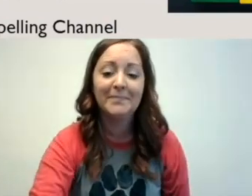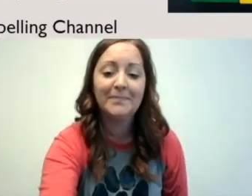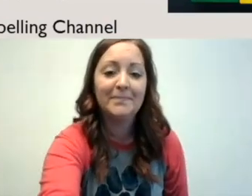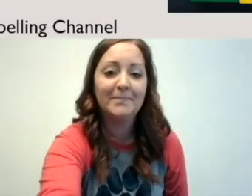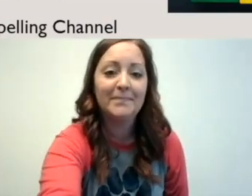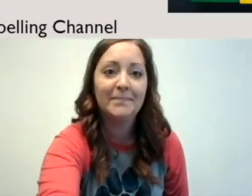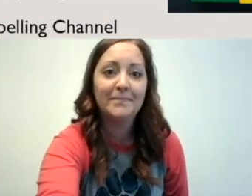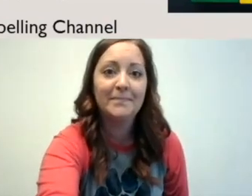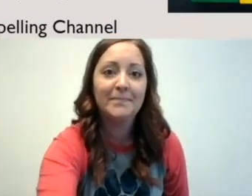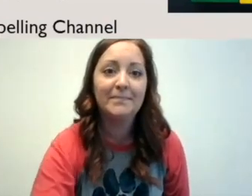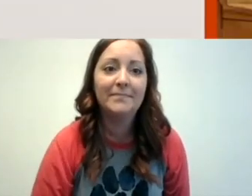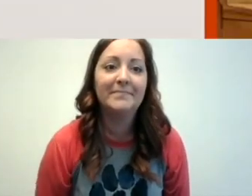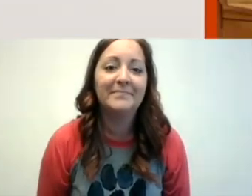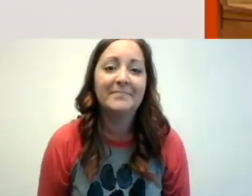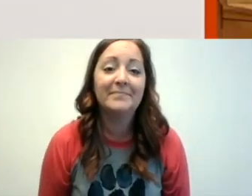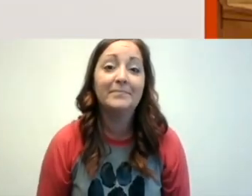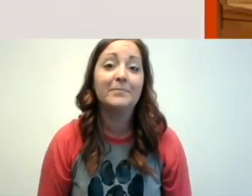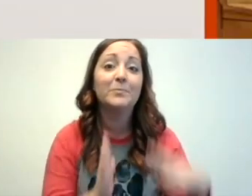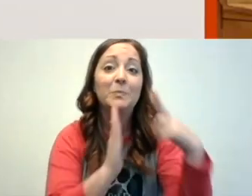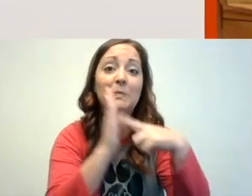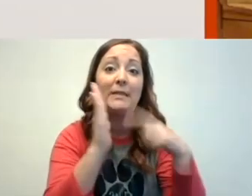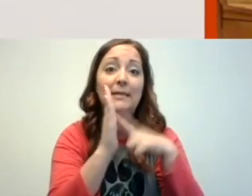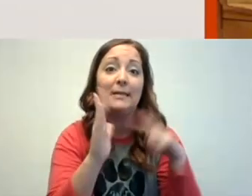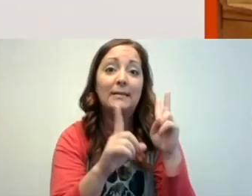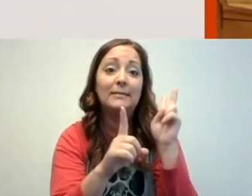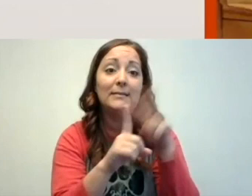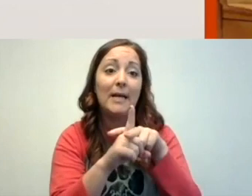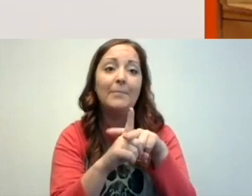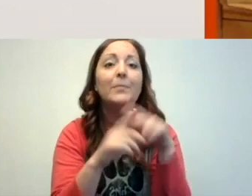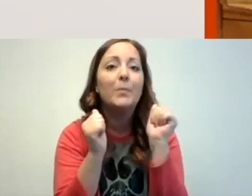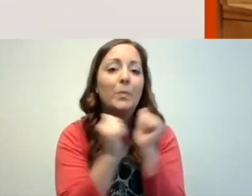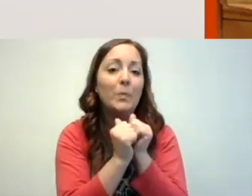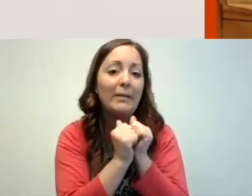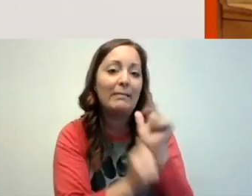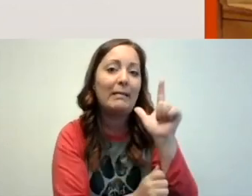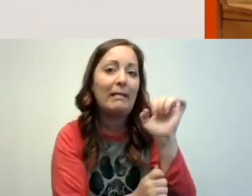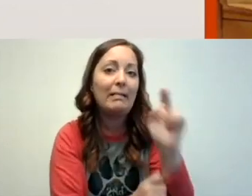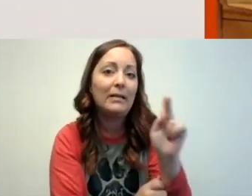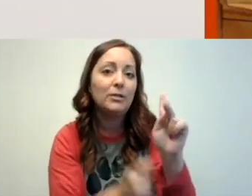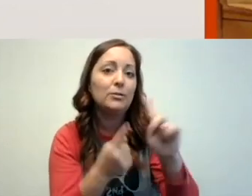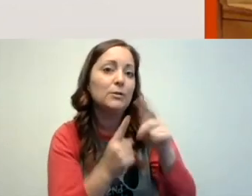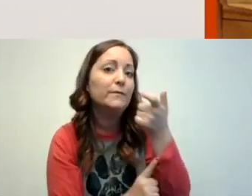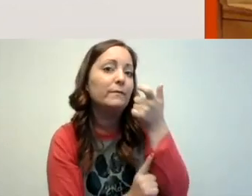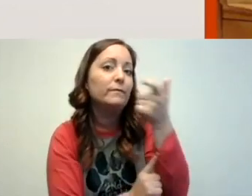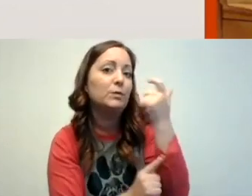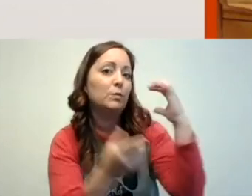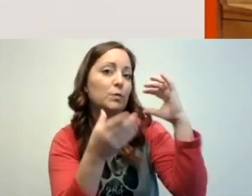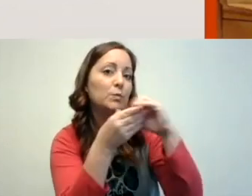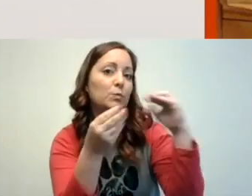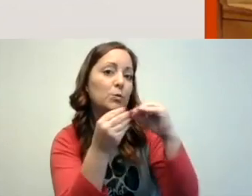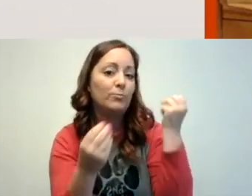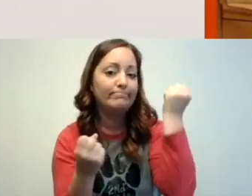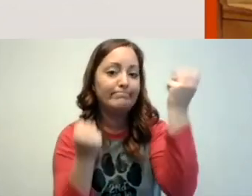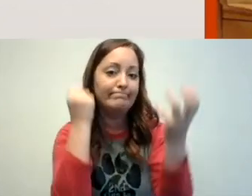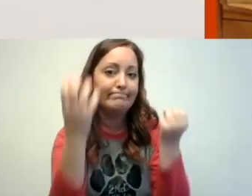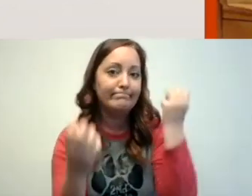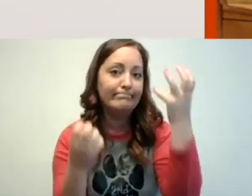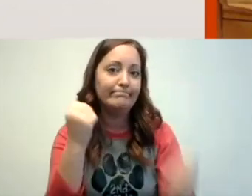weekly spelling words that we ask students to practice, here's a reading assignment with a link